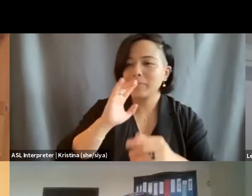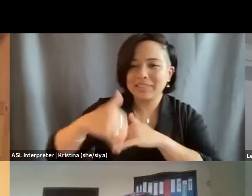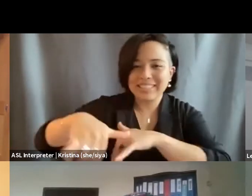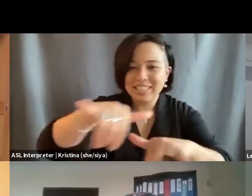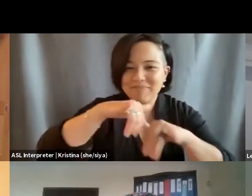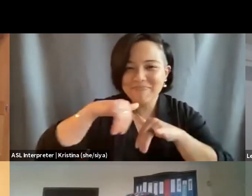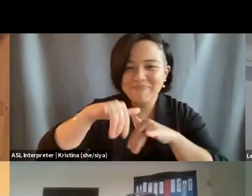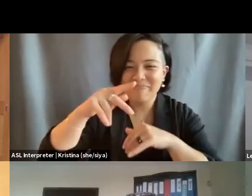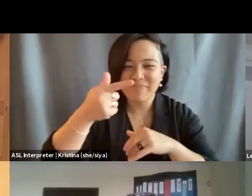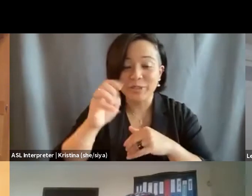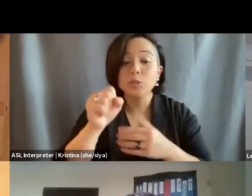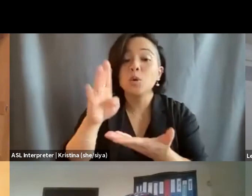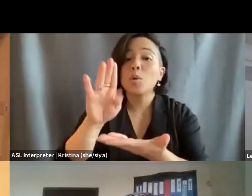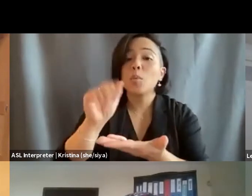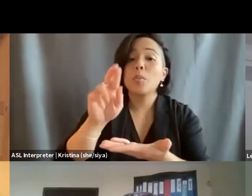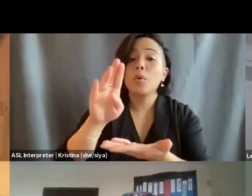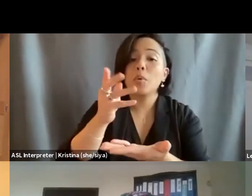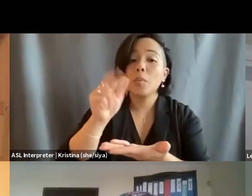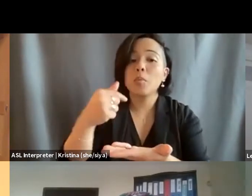So Barbara we were discussing,